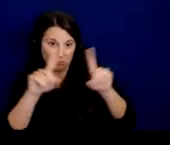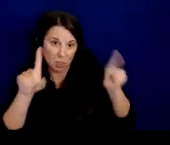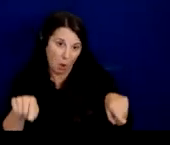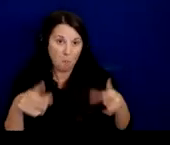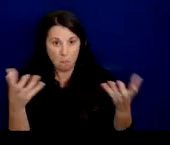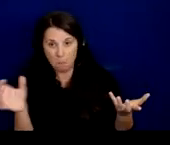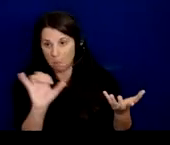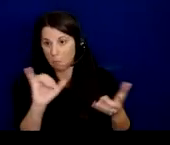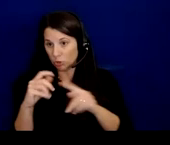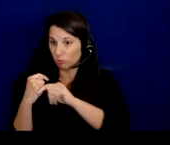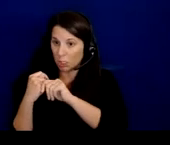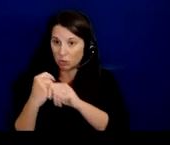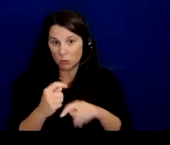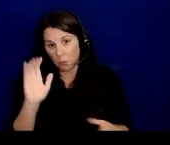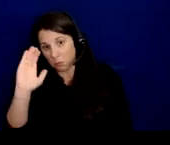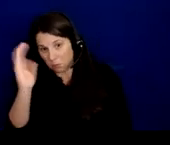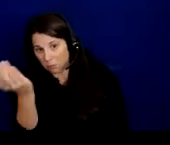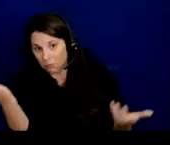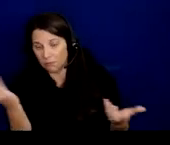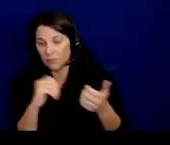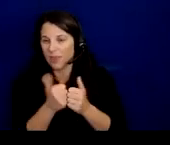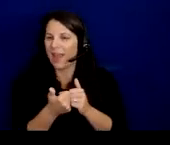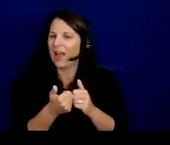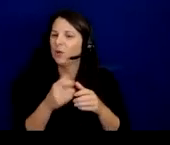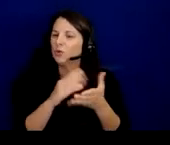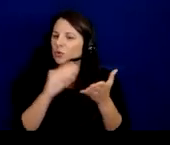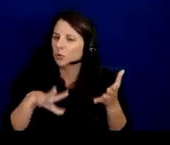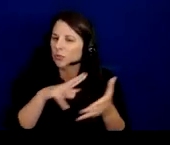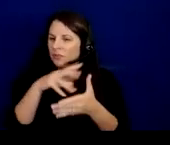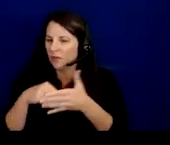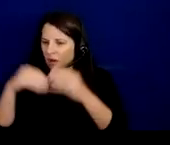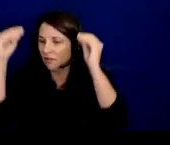in the way in which students are involved or faculty or are involved, the work